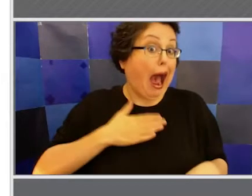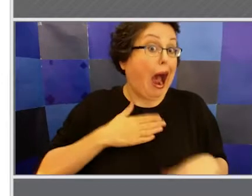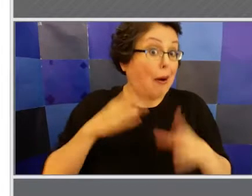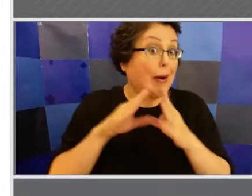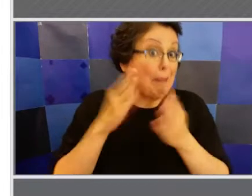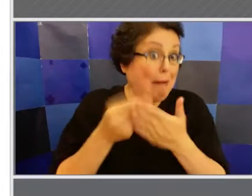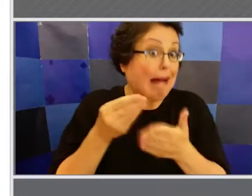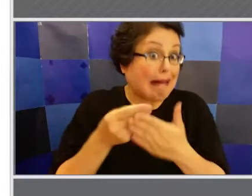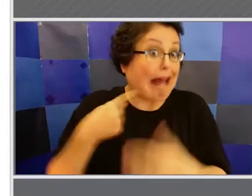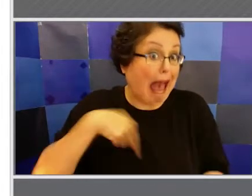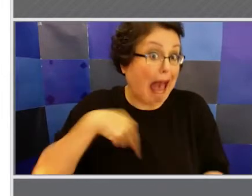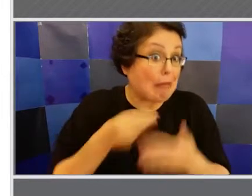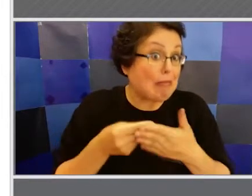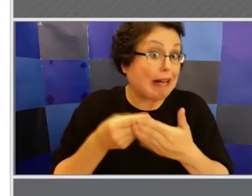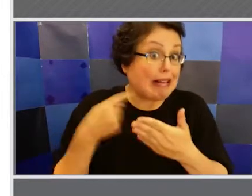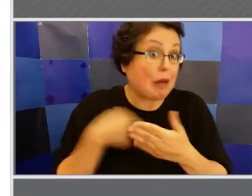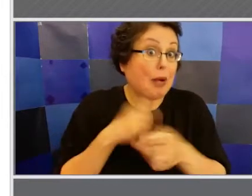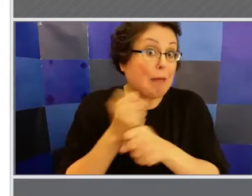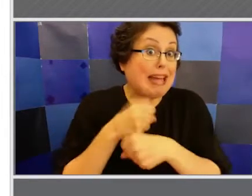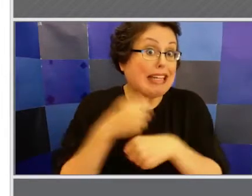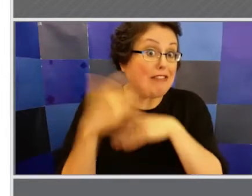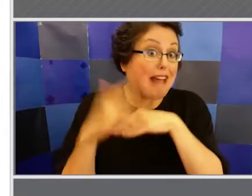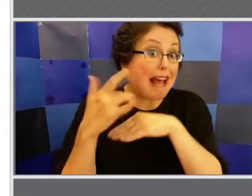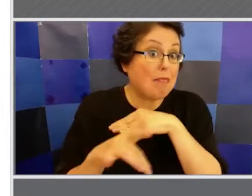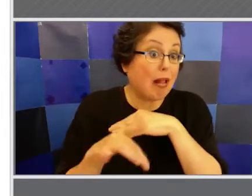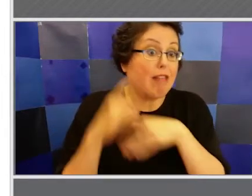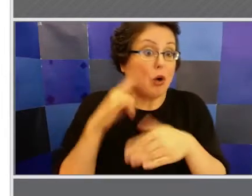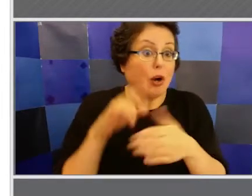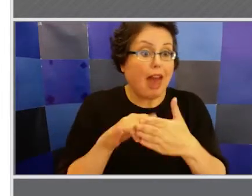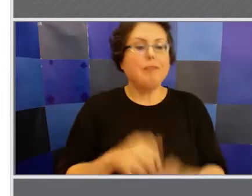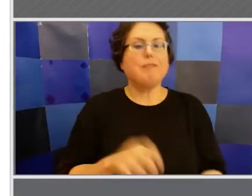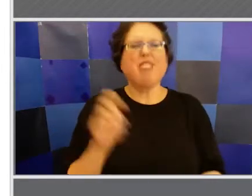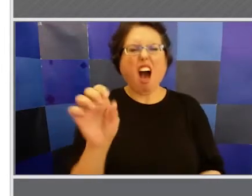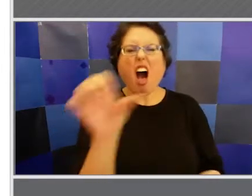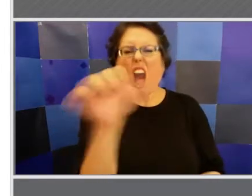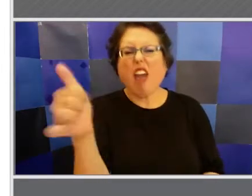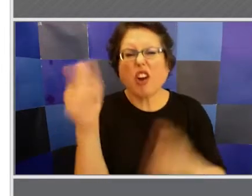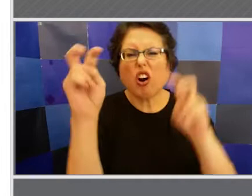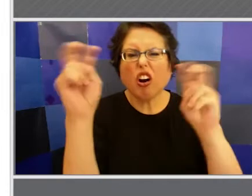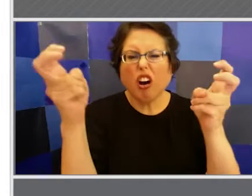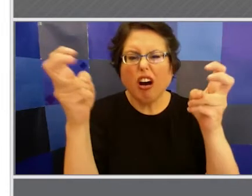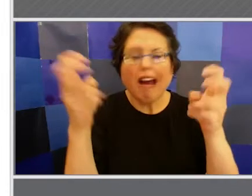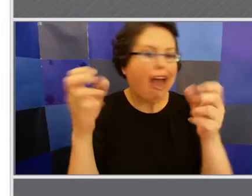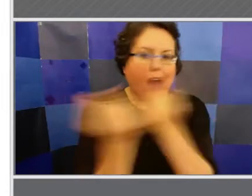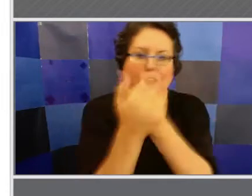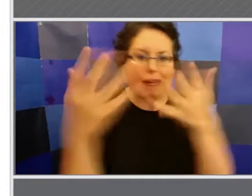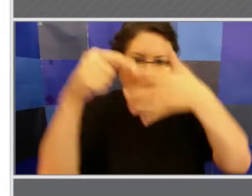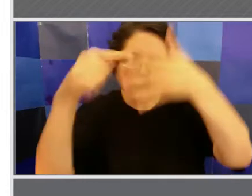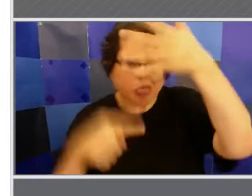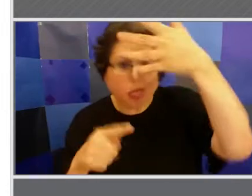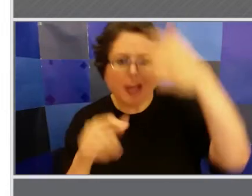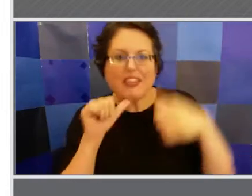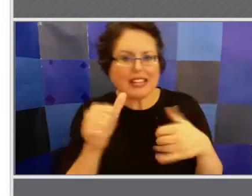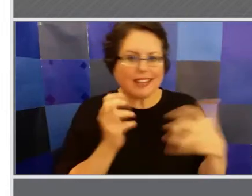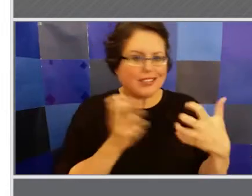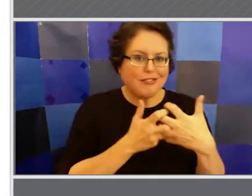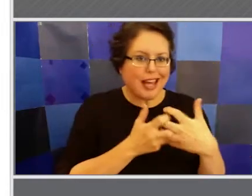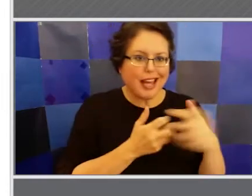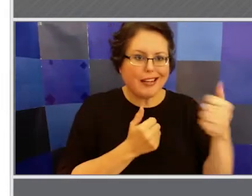Once the bright other which is essentially just the catch all that's that's everything else that doesn't fit into these other buckets.